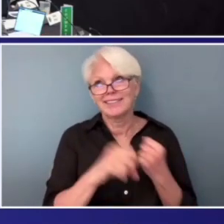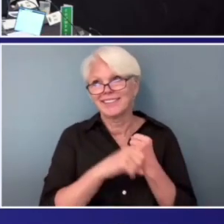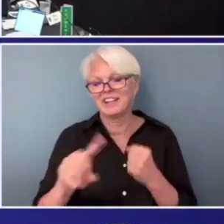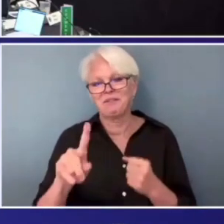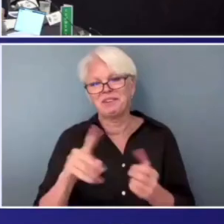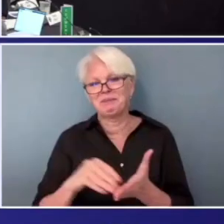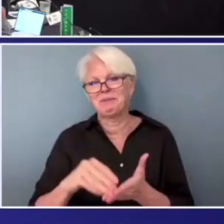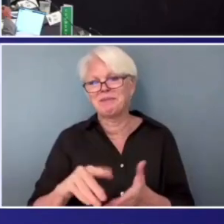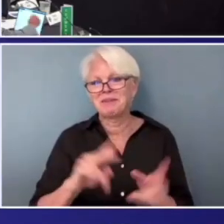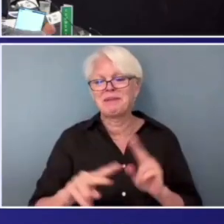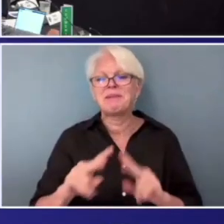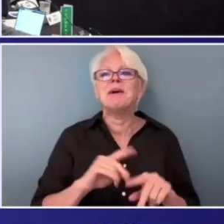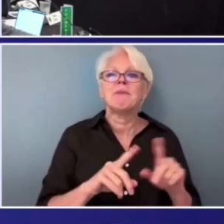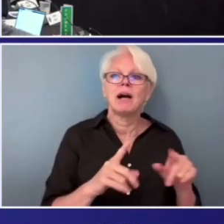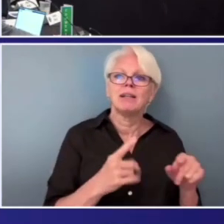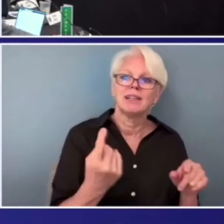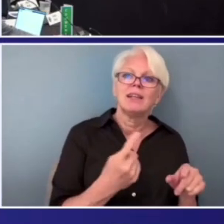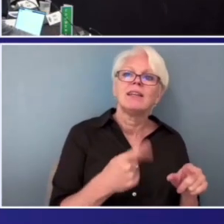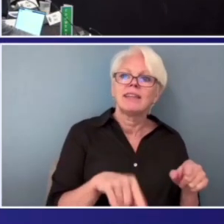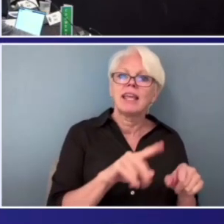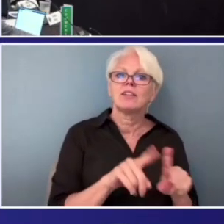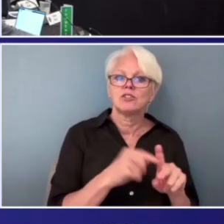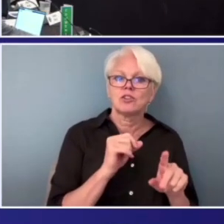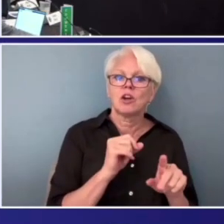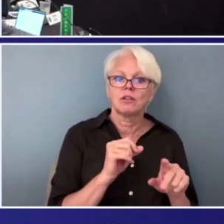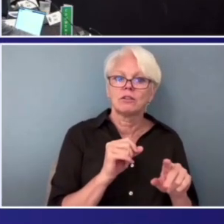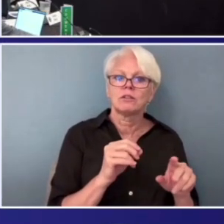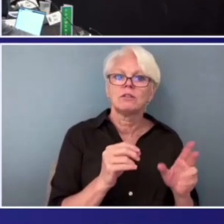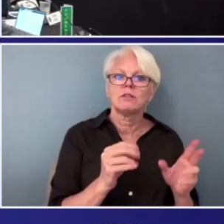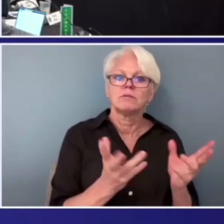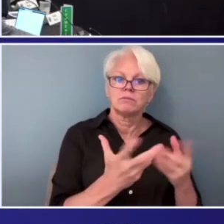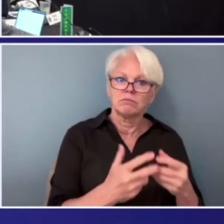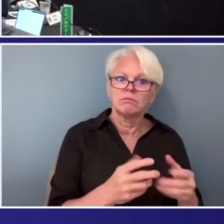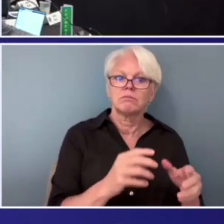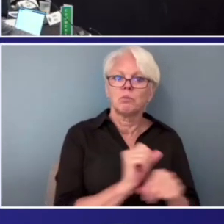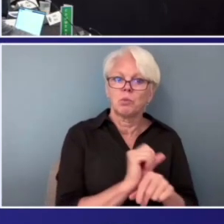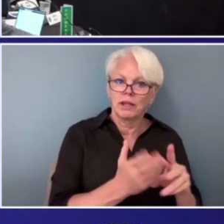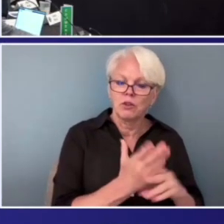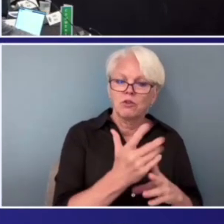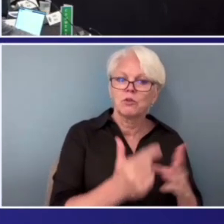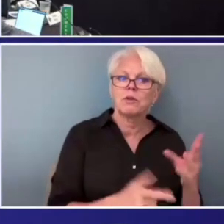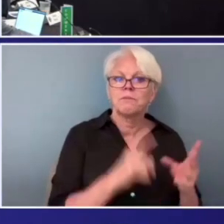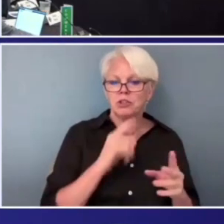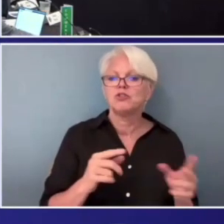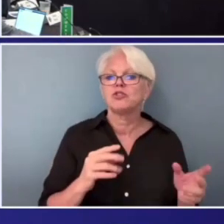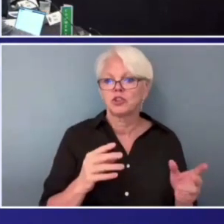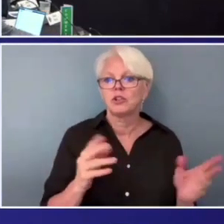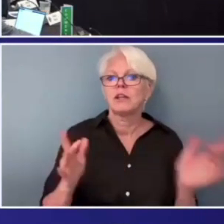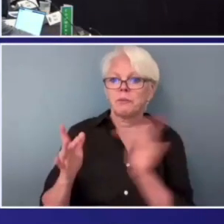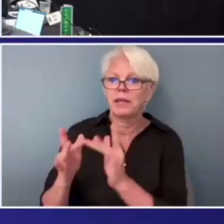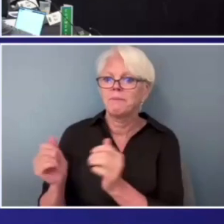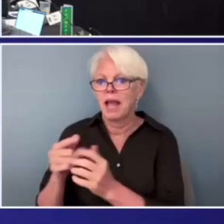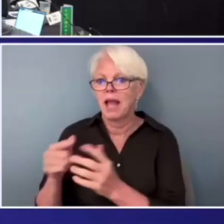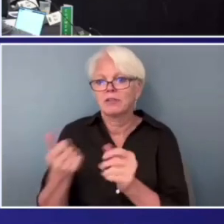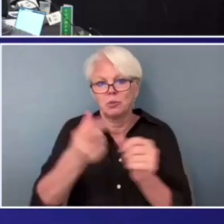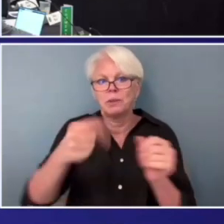they can kind of start working -- we'll put these down and we'll start working them and make sure that we get back to every single one of you. That'd be really helpful. Thank you.